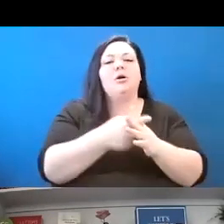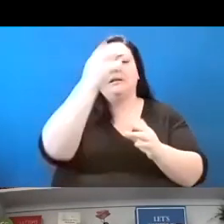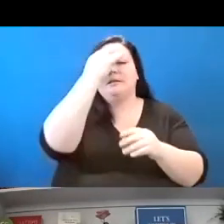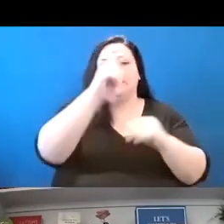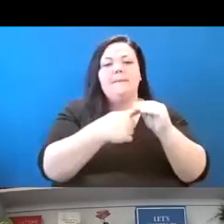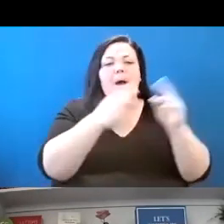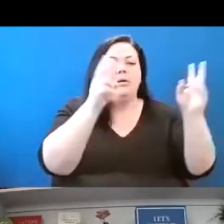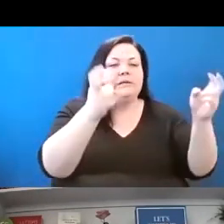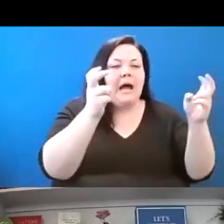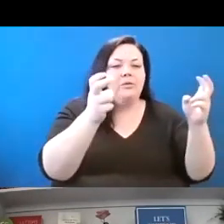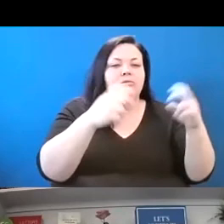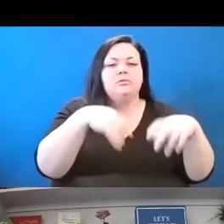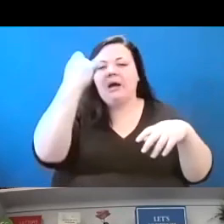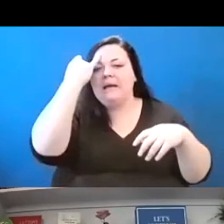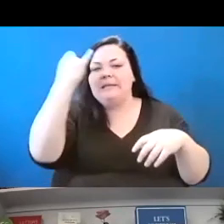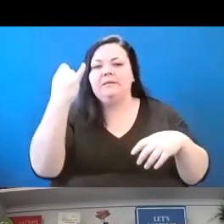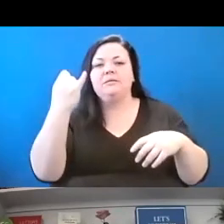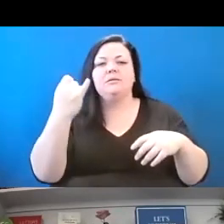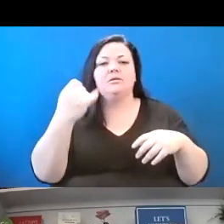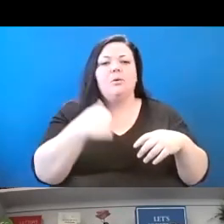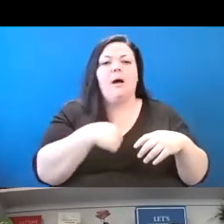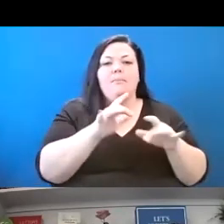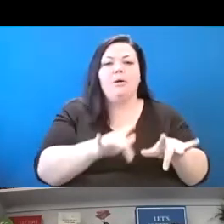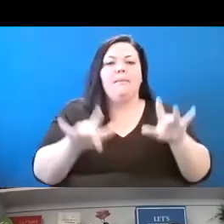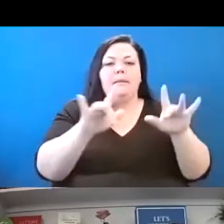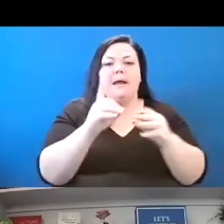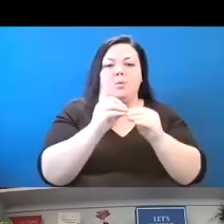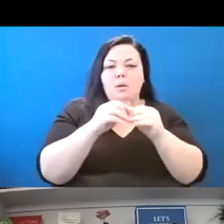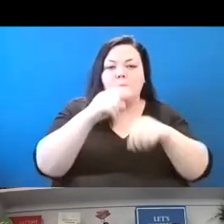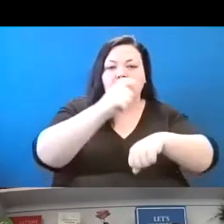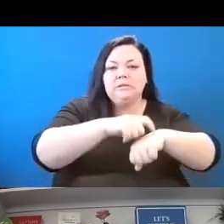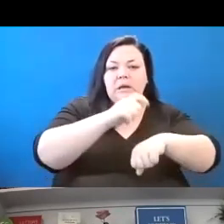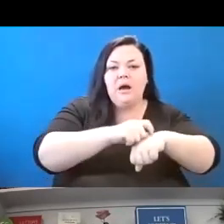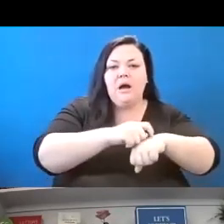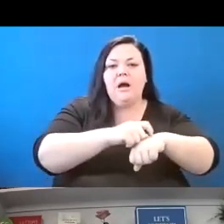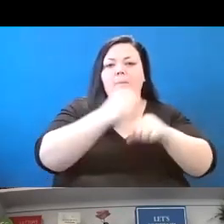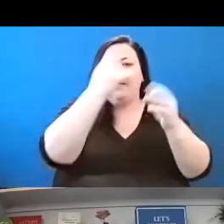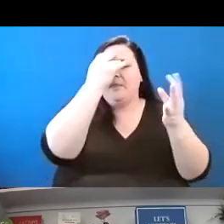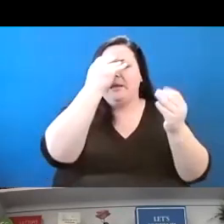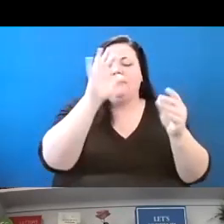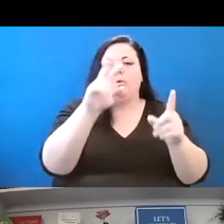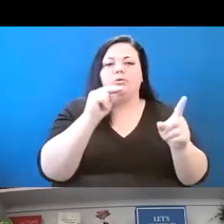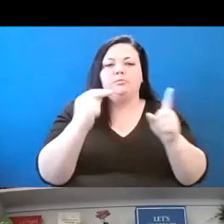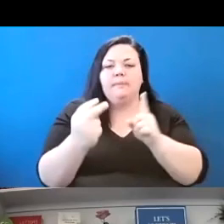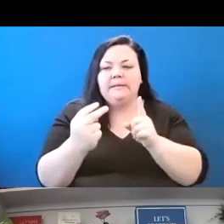and ideas so i'm gonna play it one more time and think of perspectives here and it can be